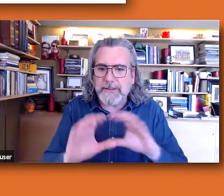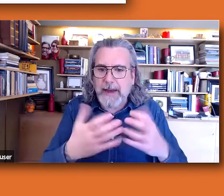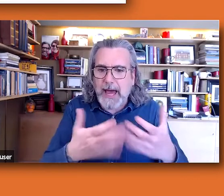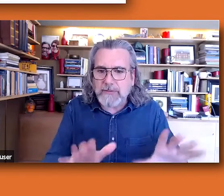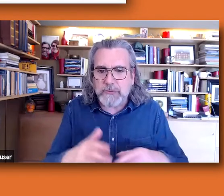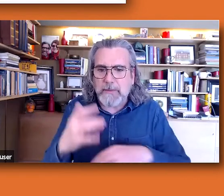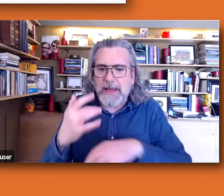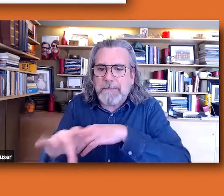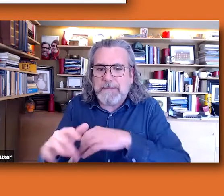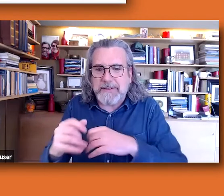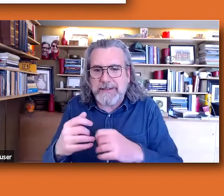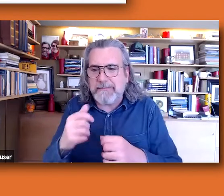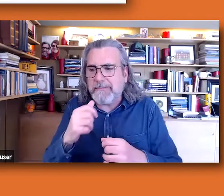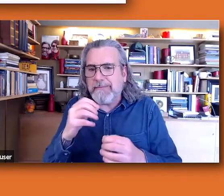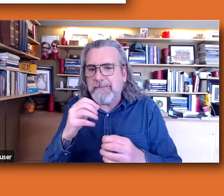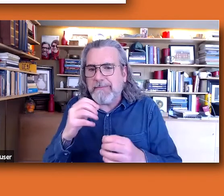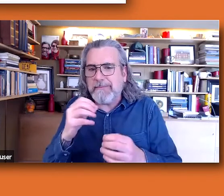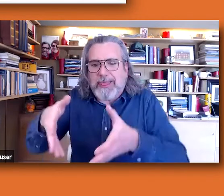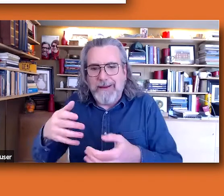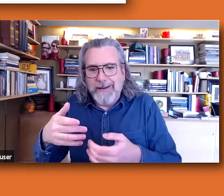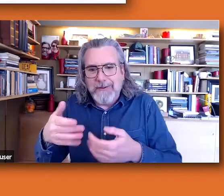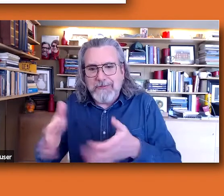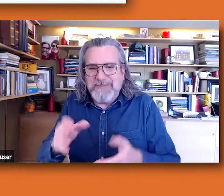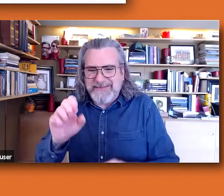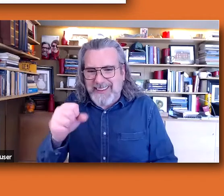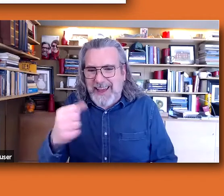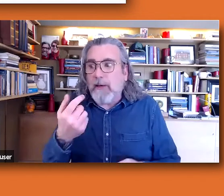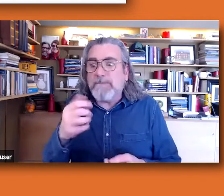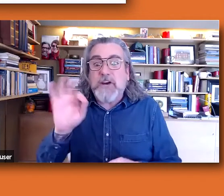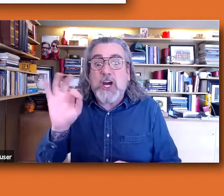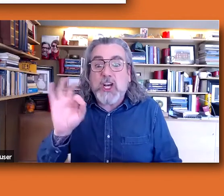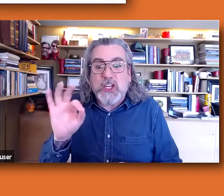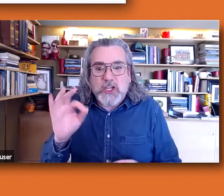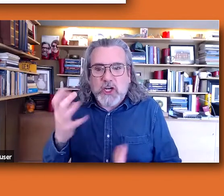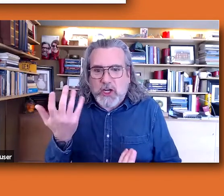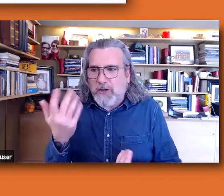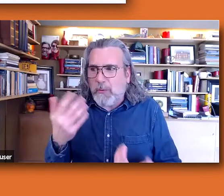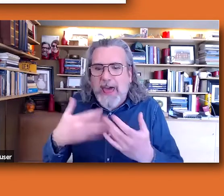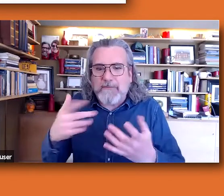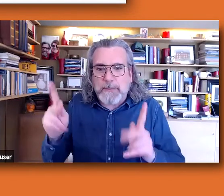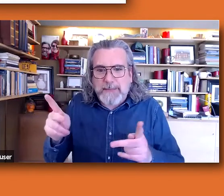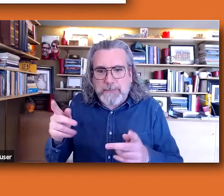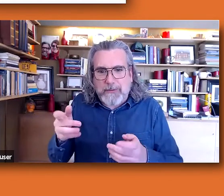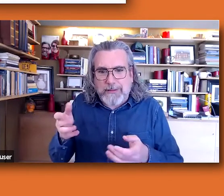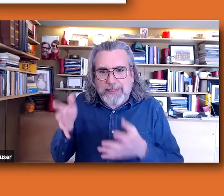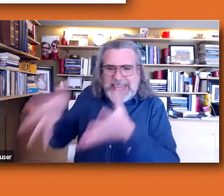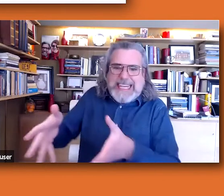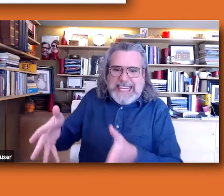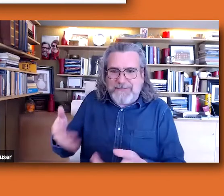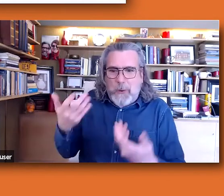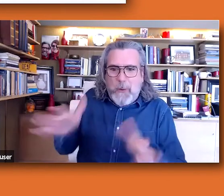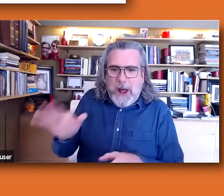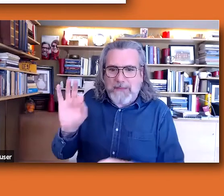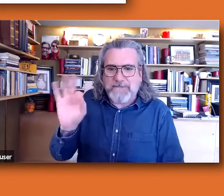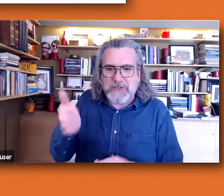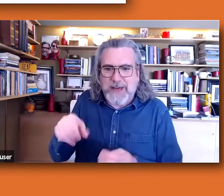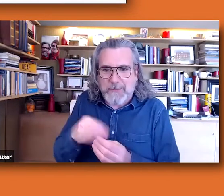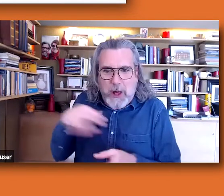I was able to take over an empty classroom or take over an office that had been left. I used whatever furniture people didn't want anymore.